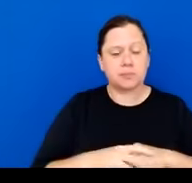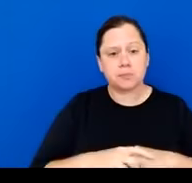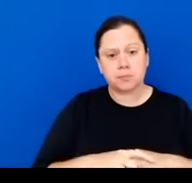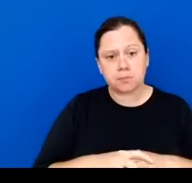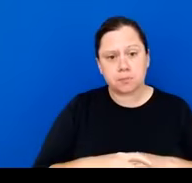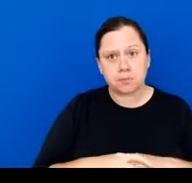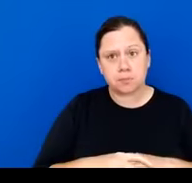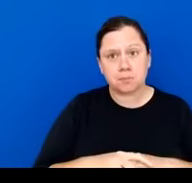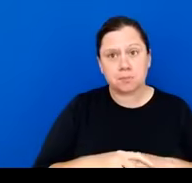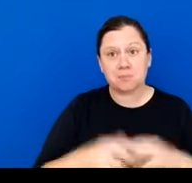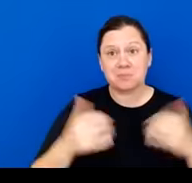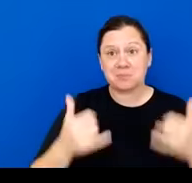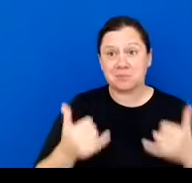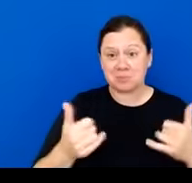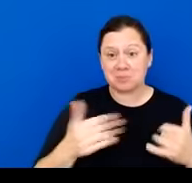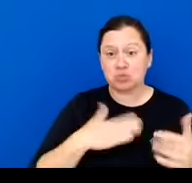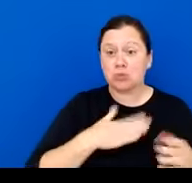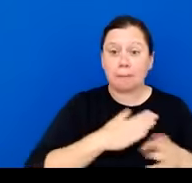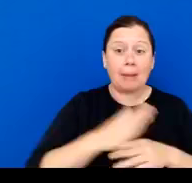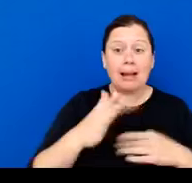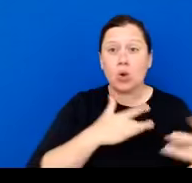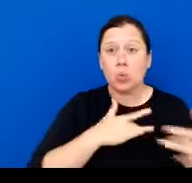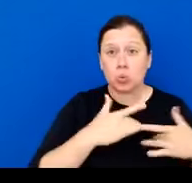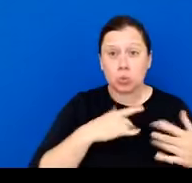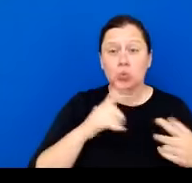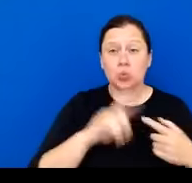not so much fire weather but definitely a safety concern